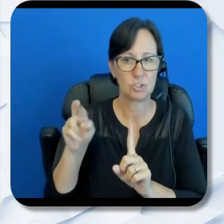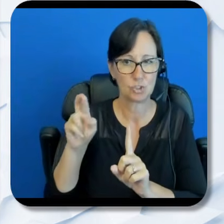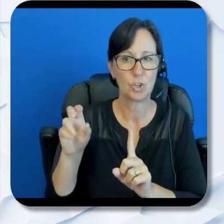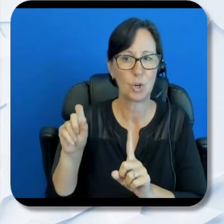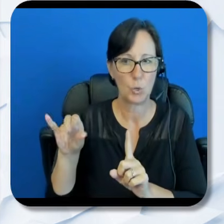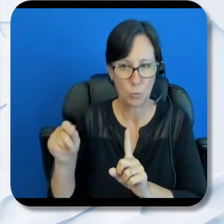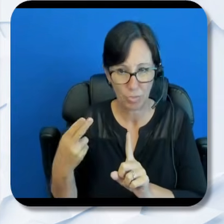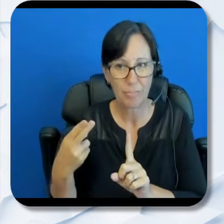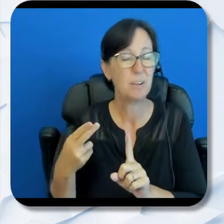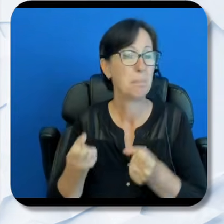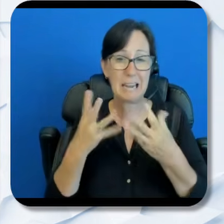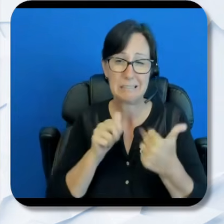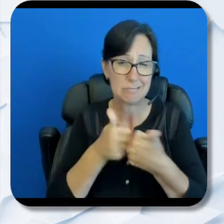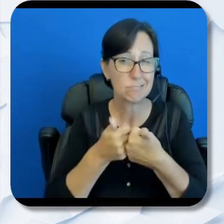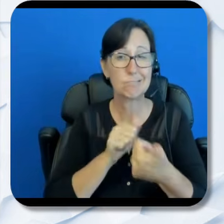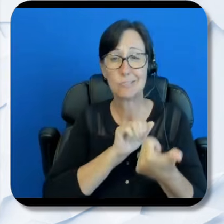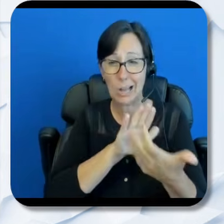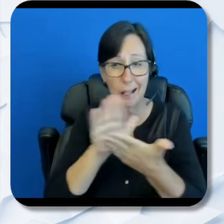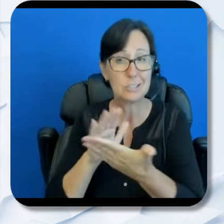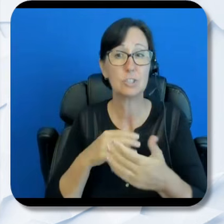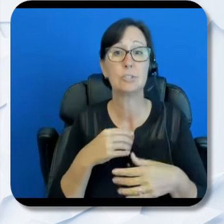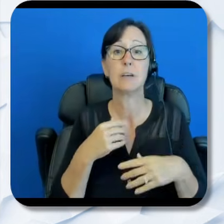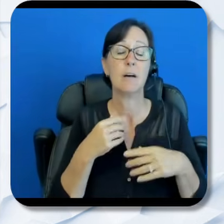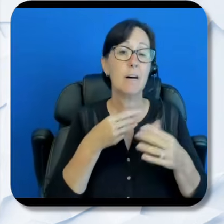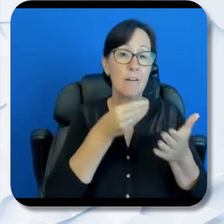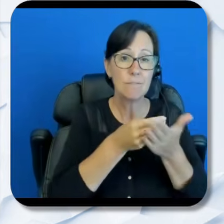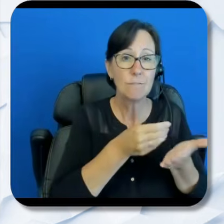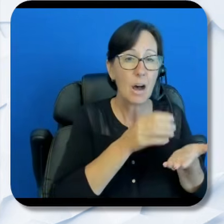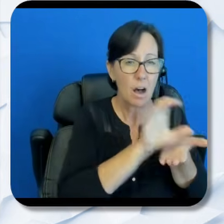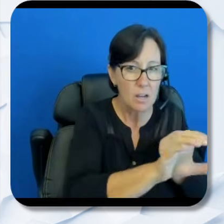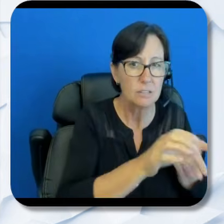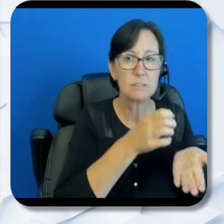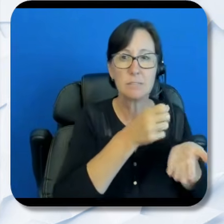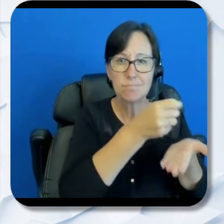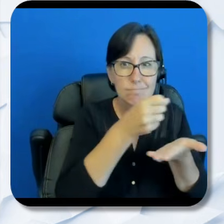also saw the benefits when we were able to fund transitional housing with built-in supports.